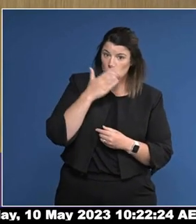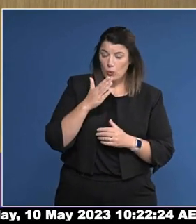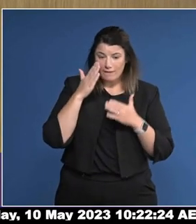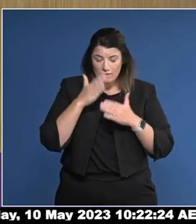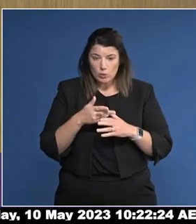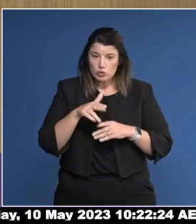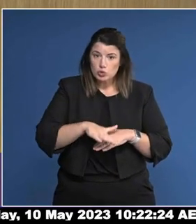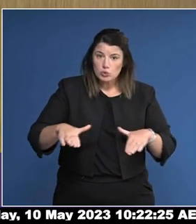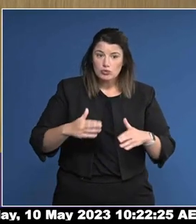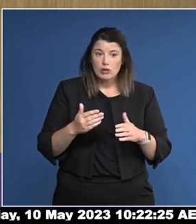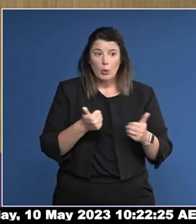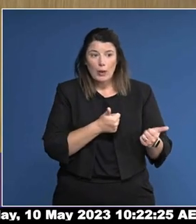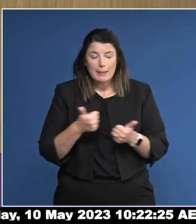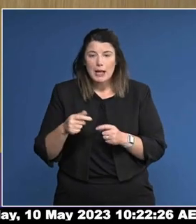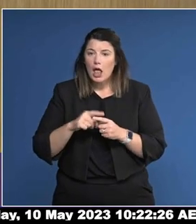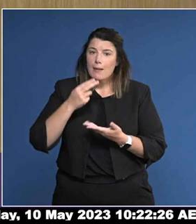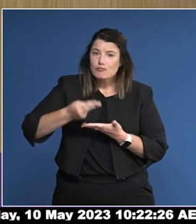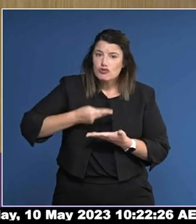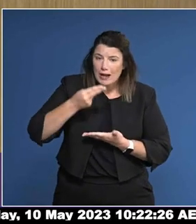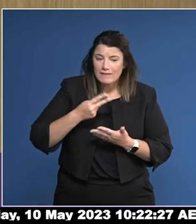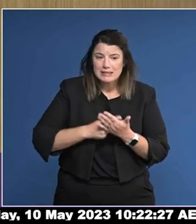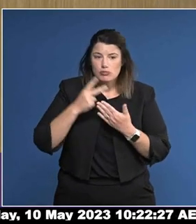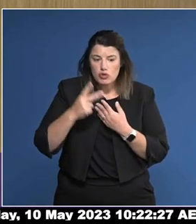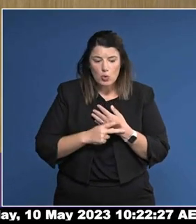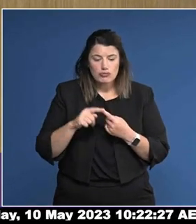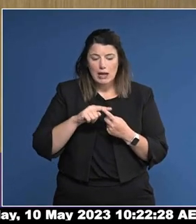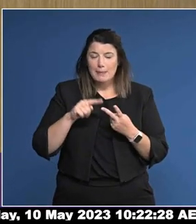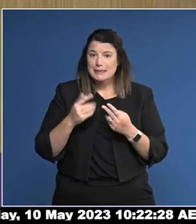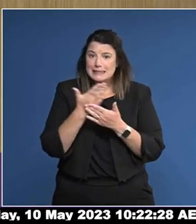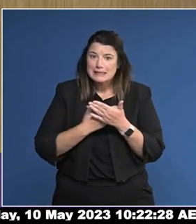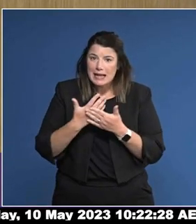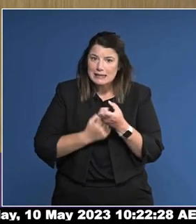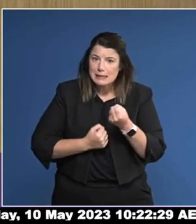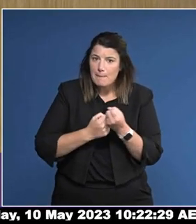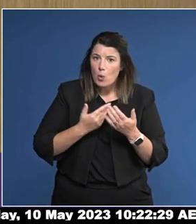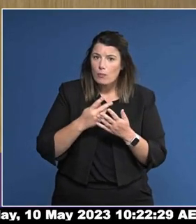breakfast programs and study programs and a lot of wellbeing and safety supports to